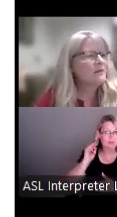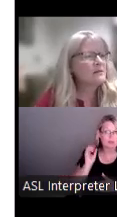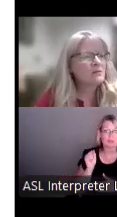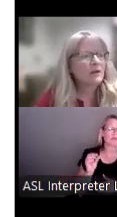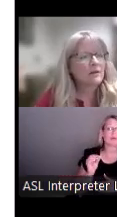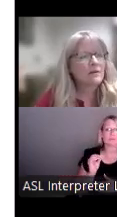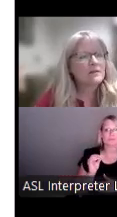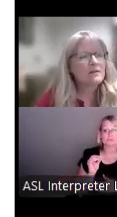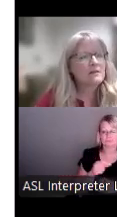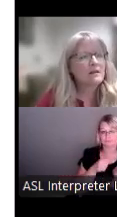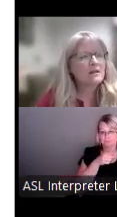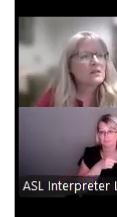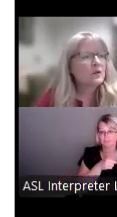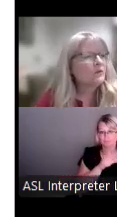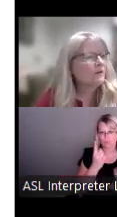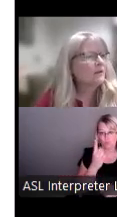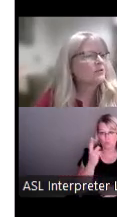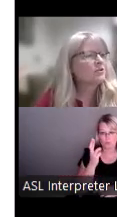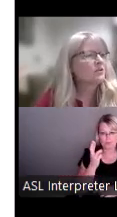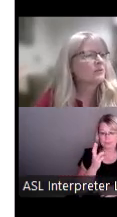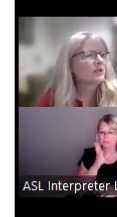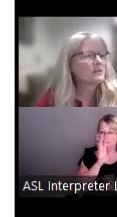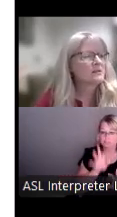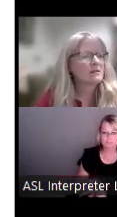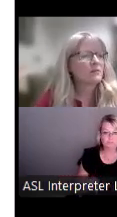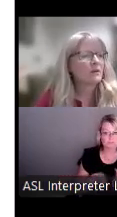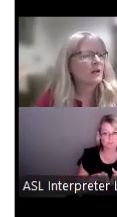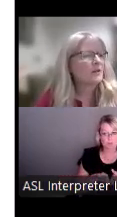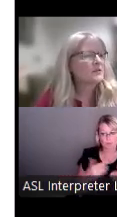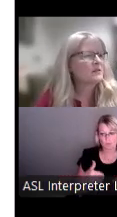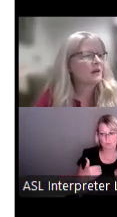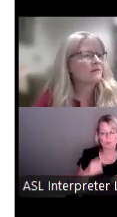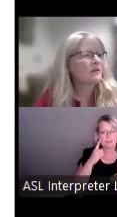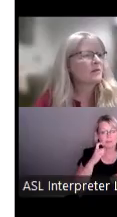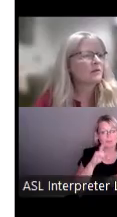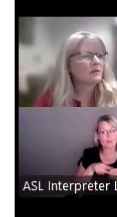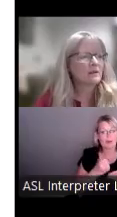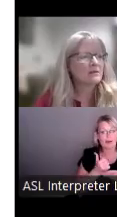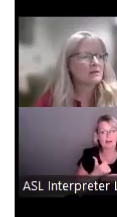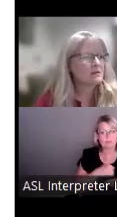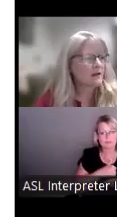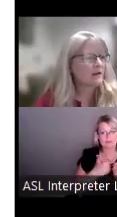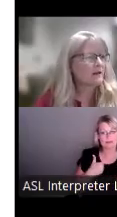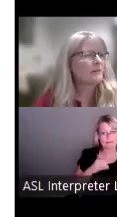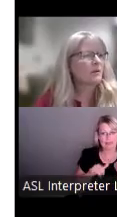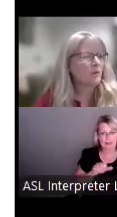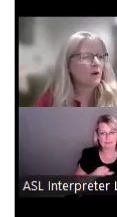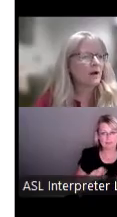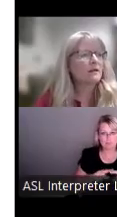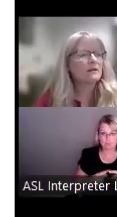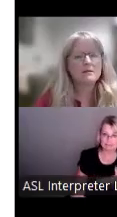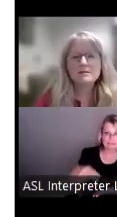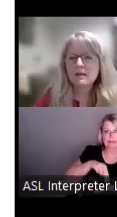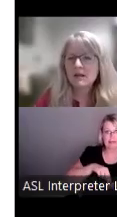this is one of the reasons it is so foundational, because it's what helps us have the ability to stand up and walk, sit